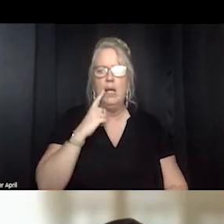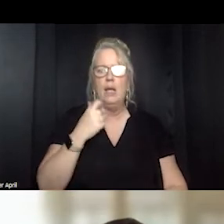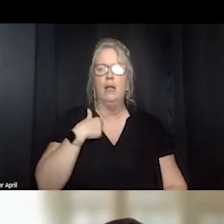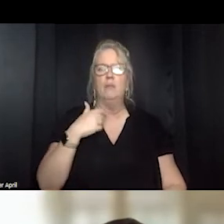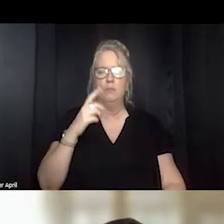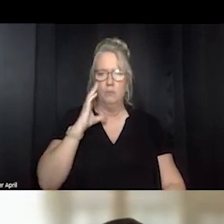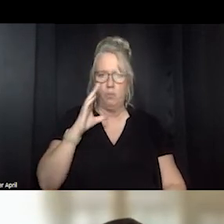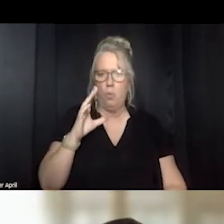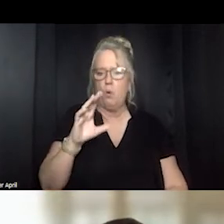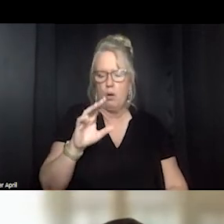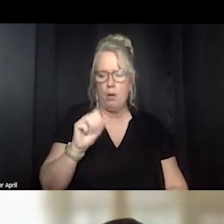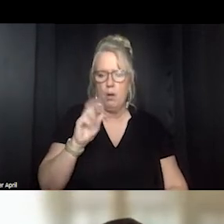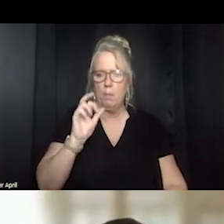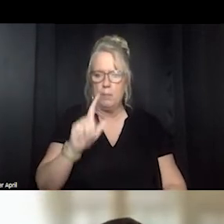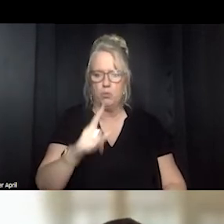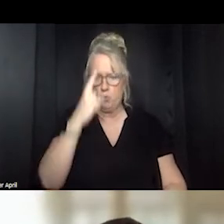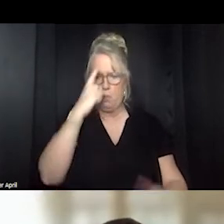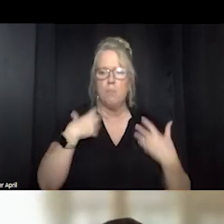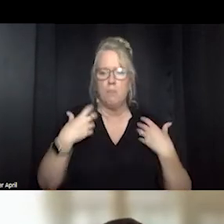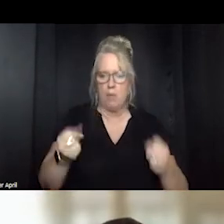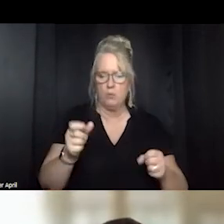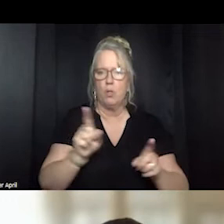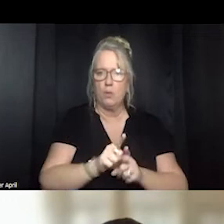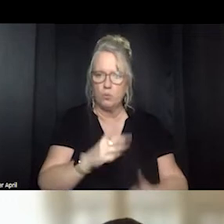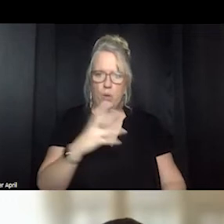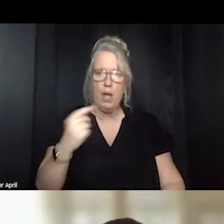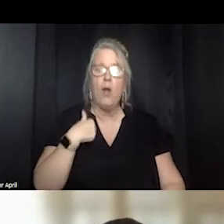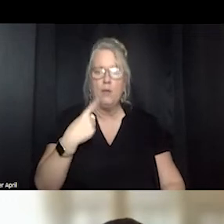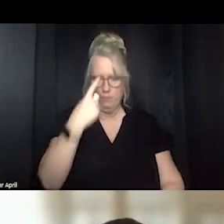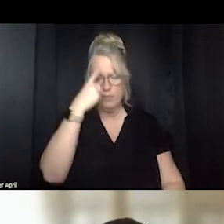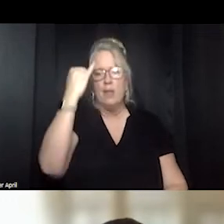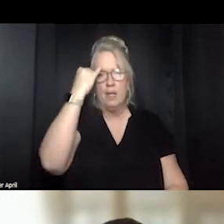MENTAL HEALTH AS WELL. YOU KNOW, I AM OF THE NOTION THAT IF YOU JUST BECAUSE YOU COME OUT OF